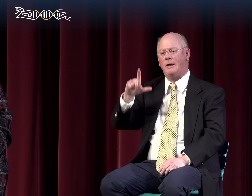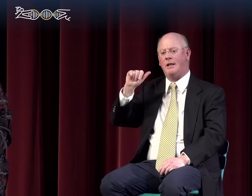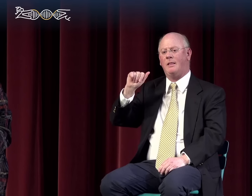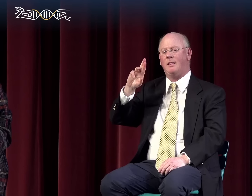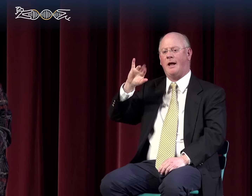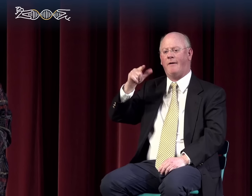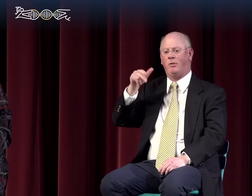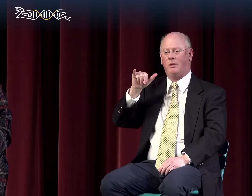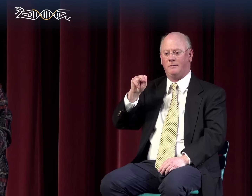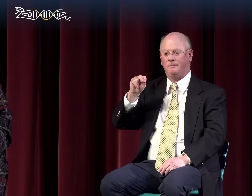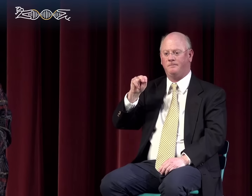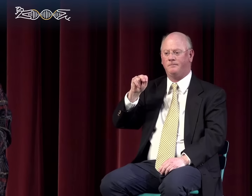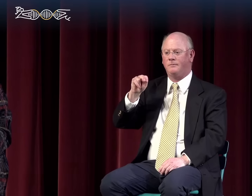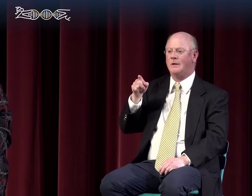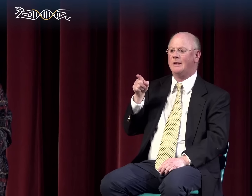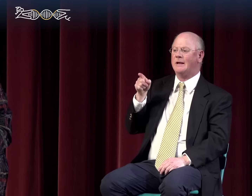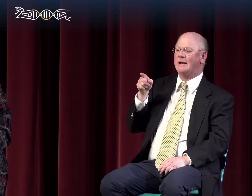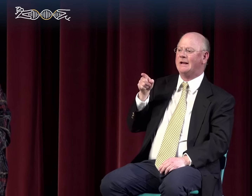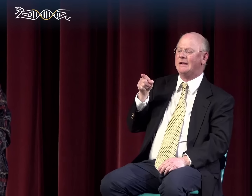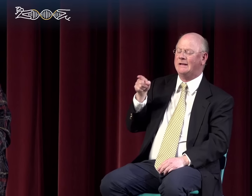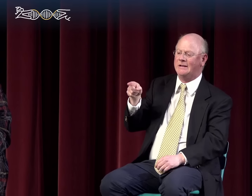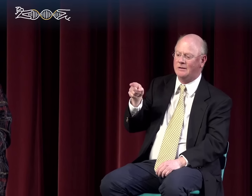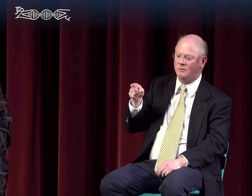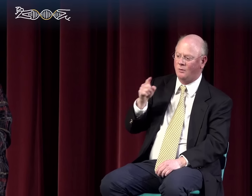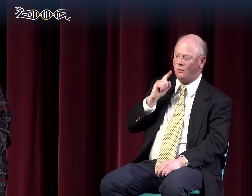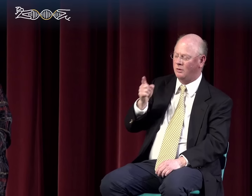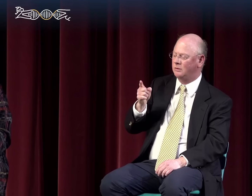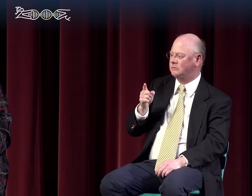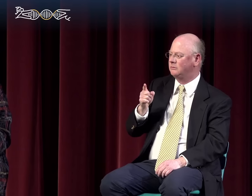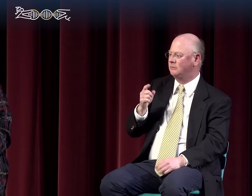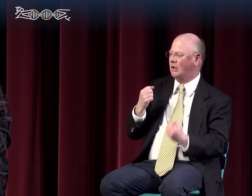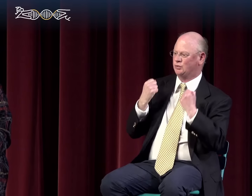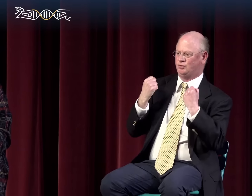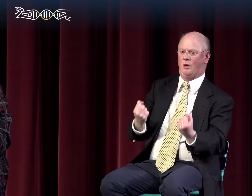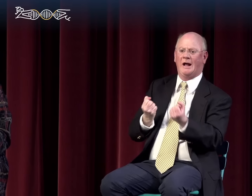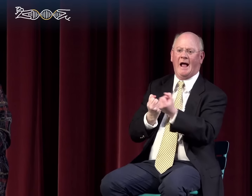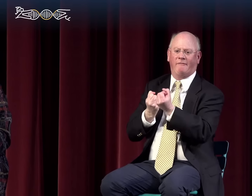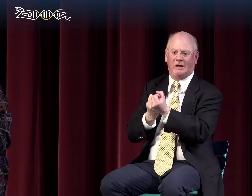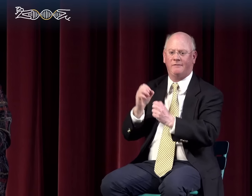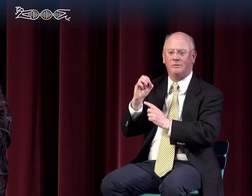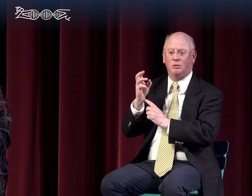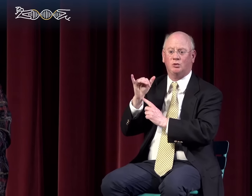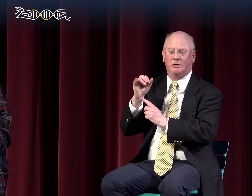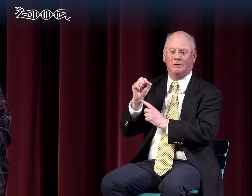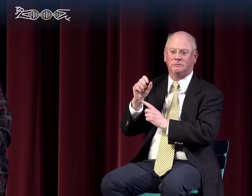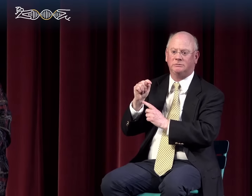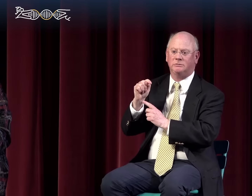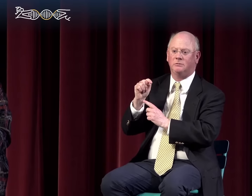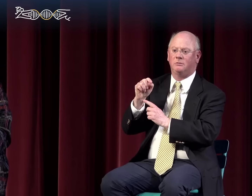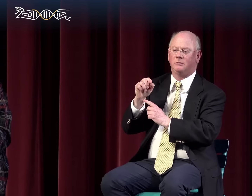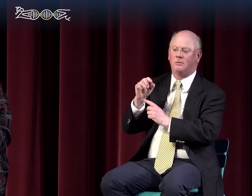reasoning, he was strong advocate of eugenics specifically sterilization